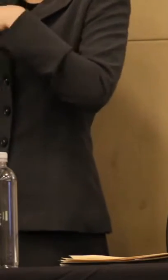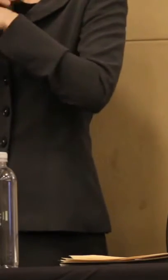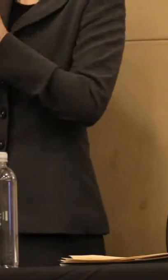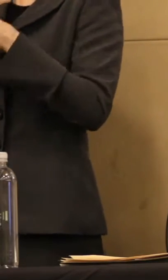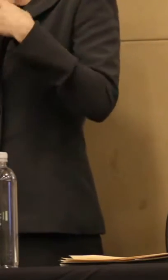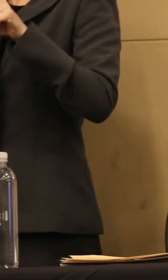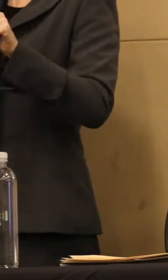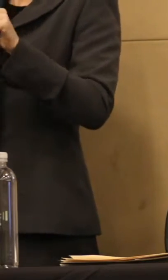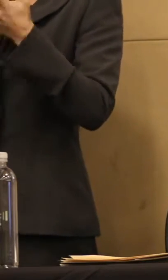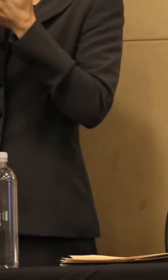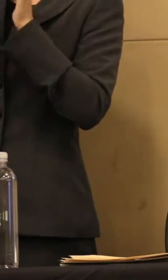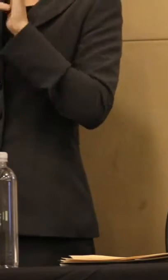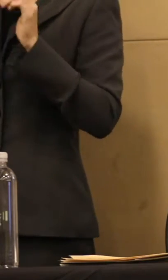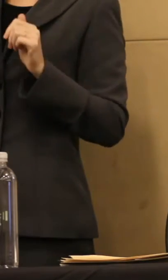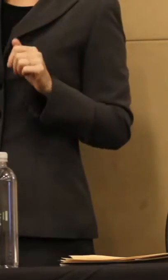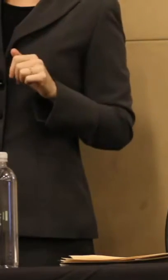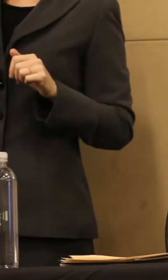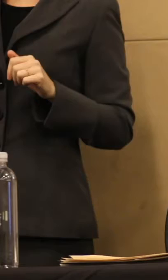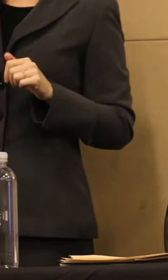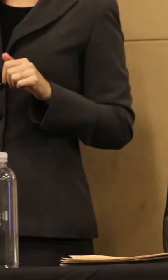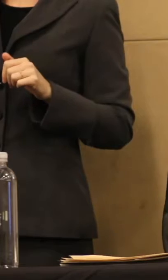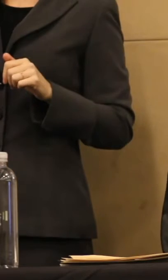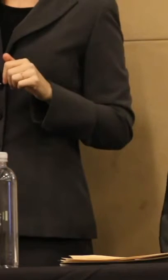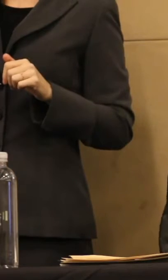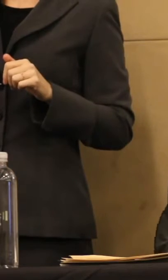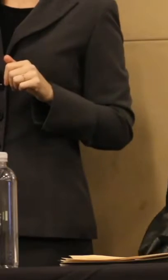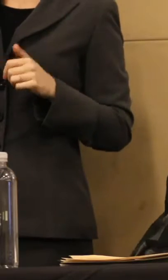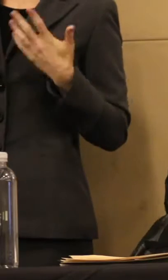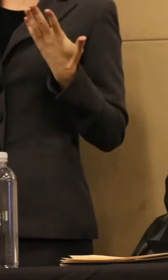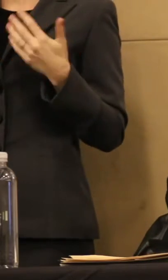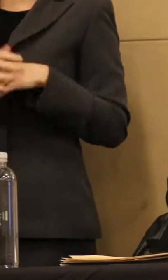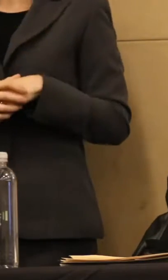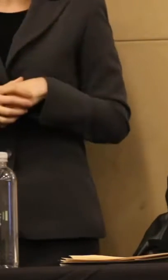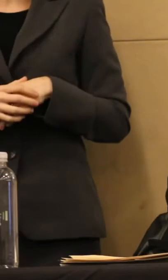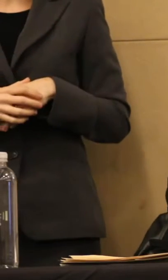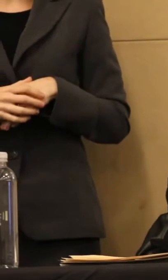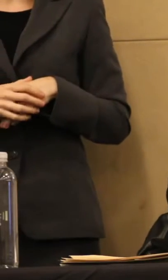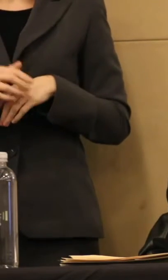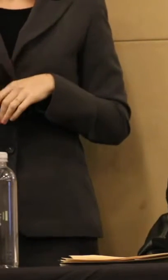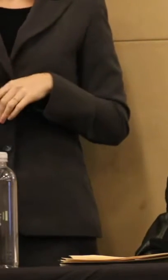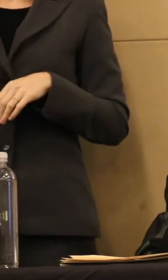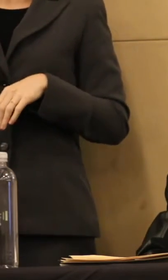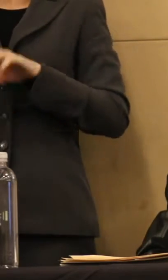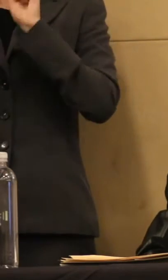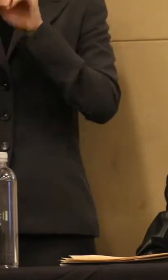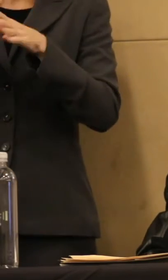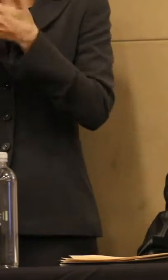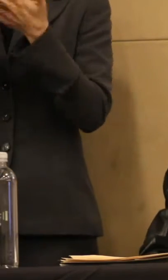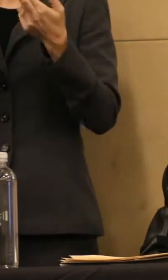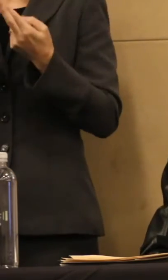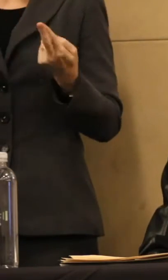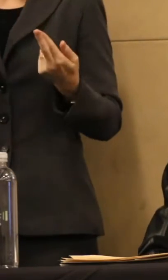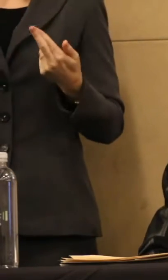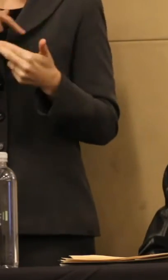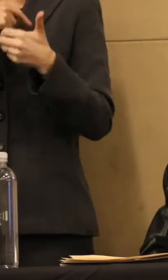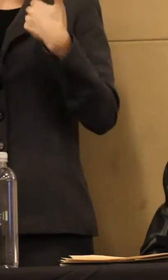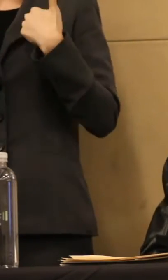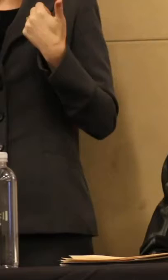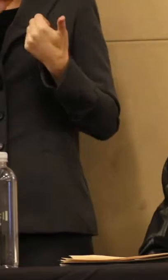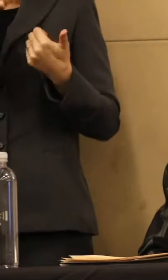So, let me tell you a little -- a couple of resources that we have for any job.